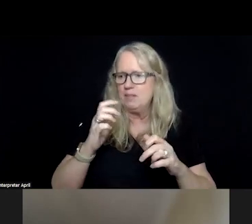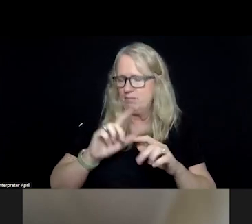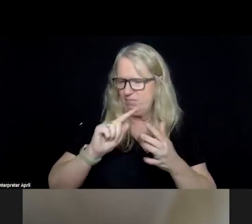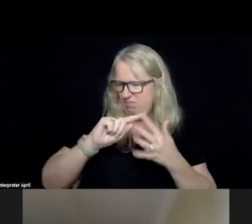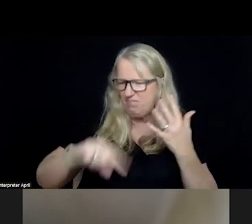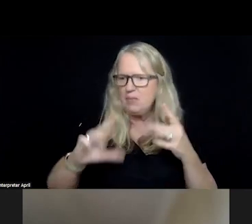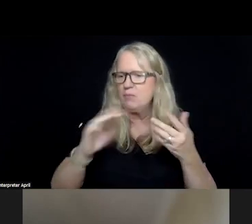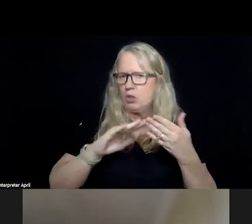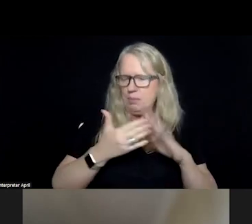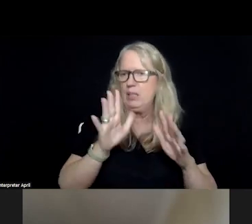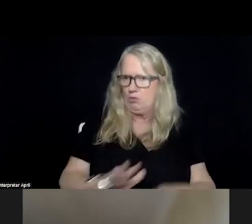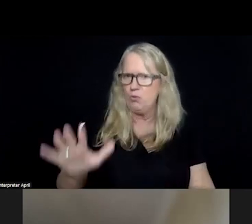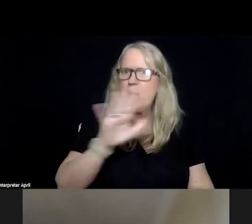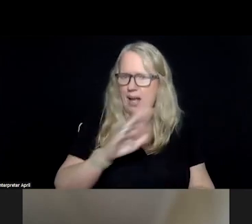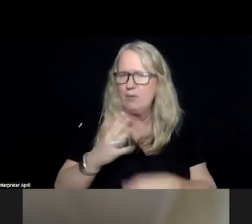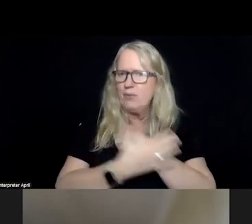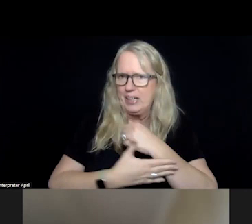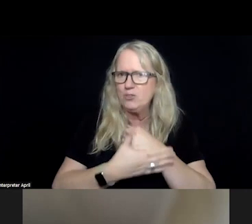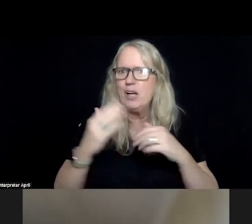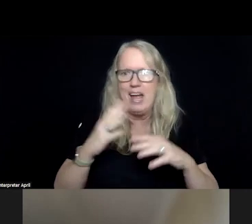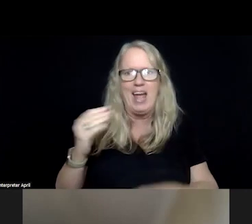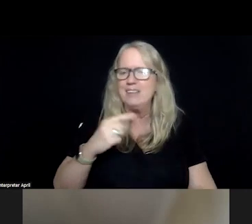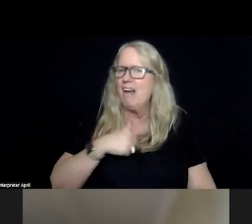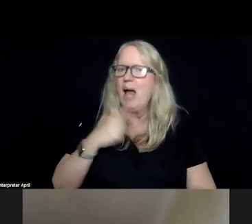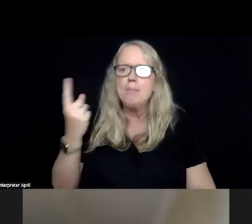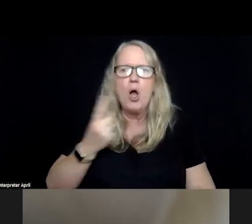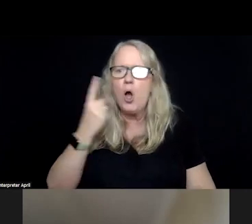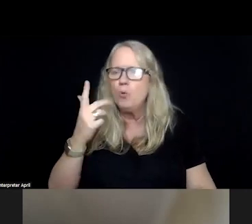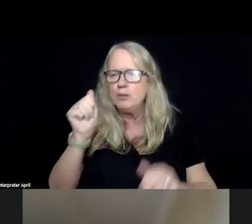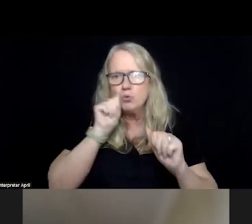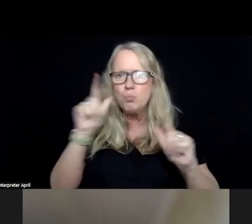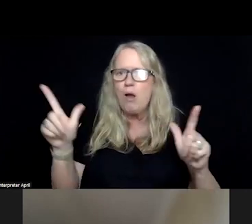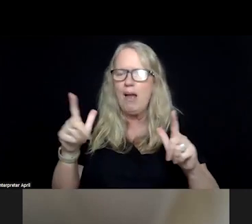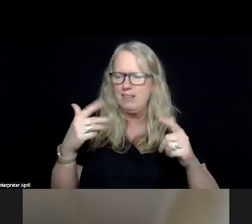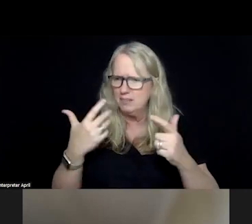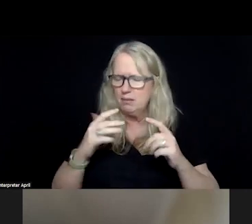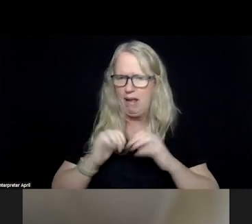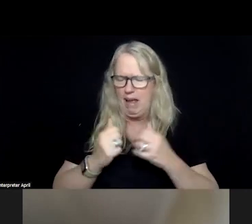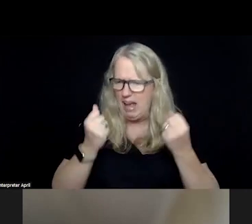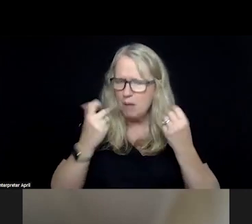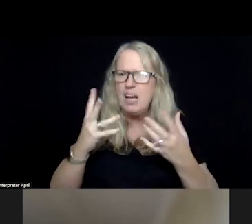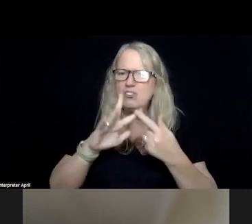ACROSS THE COMMUNITY AND I AM SURPRISED WITH HOW YOU BUILD